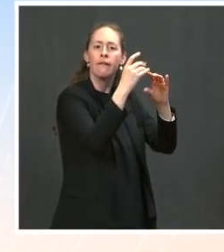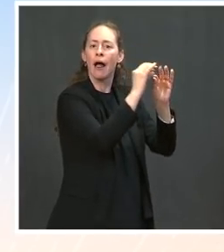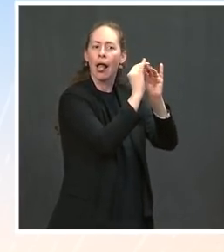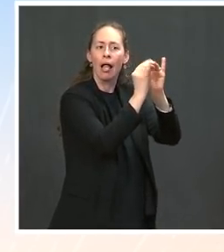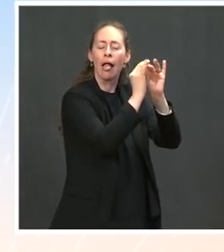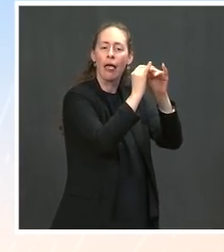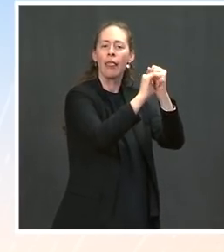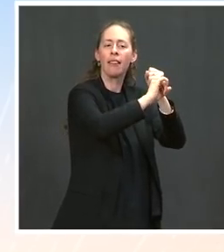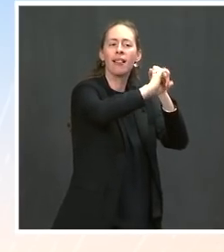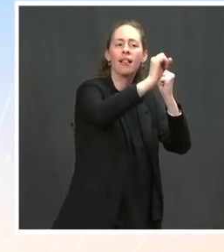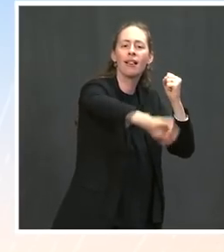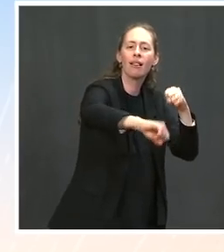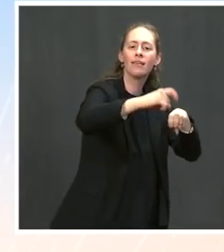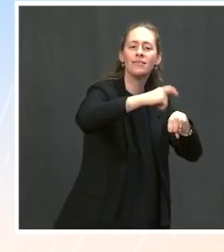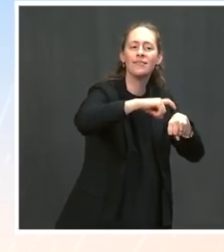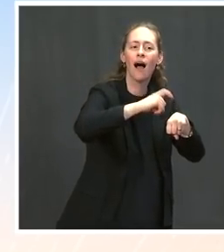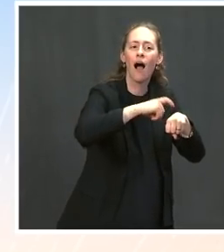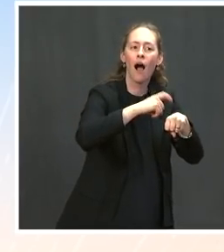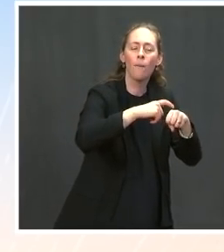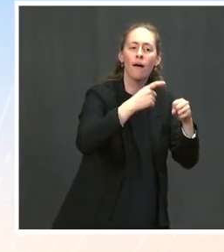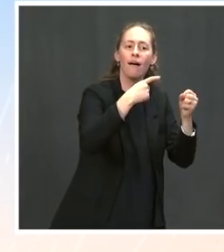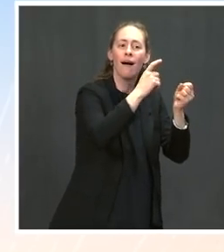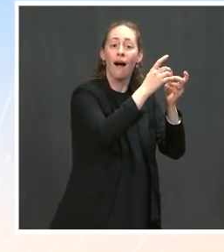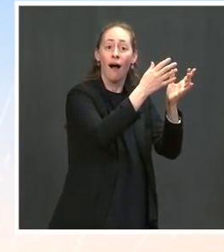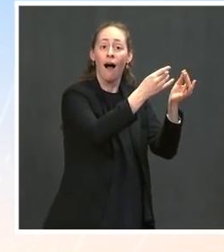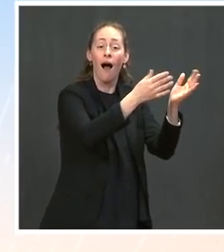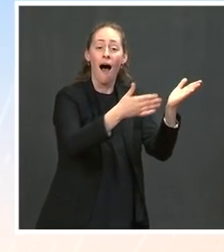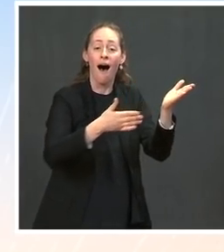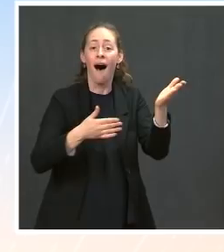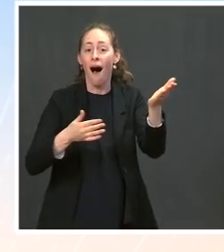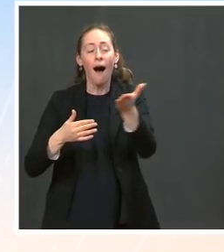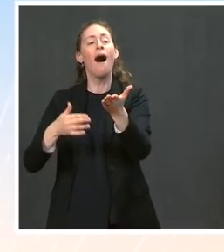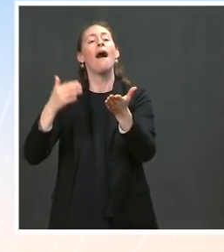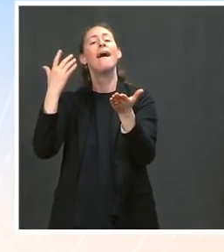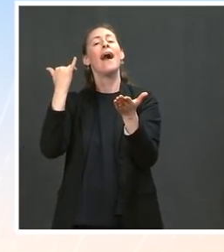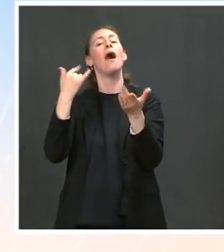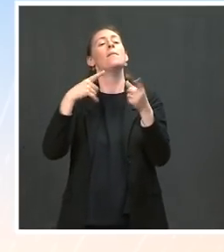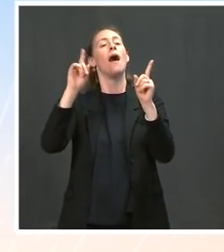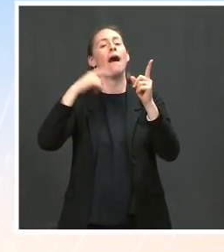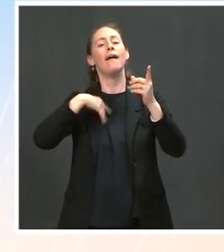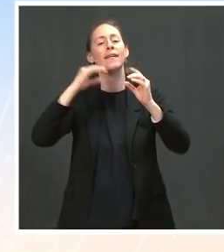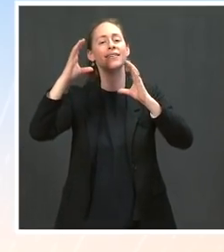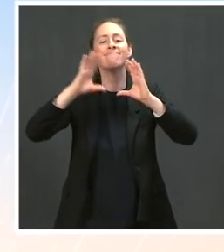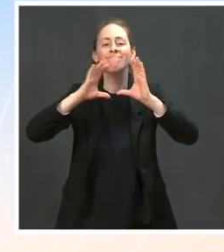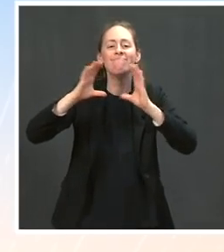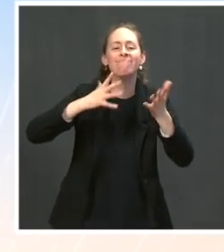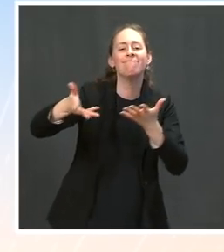more broadly within the administration, including the fact that the -- you know, the impact on ORR --